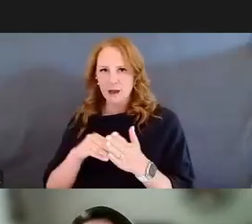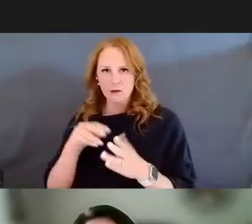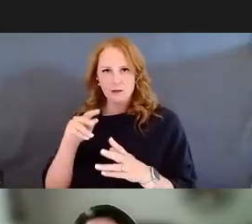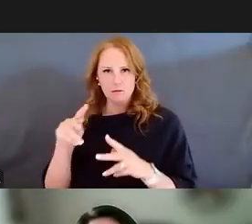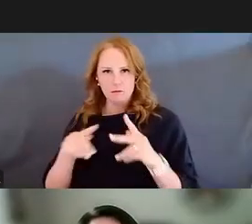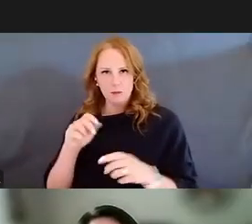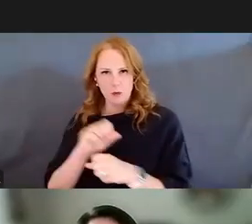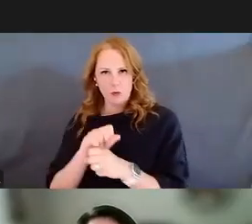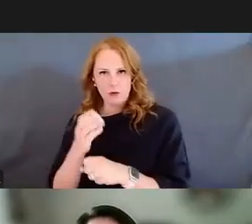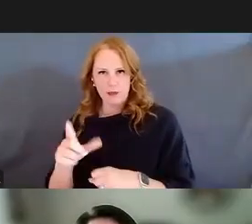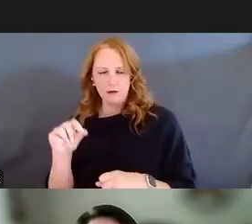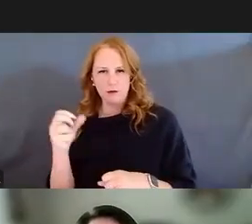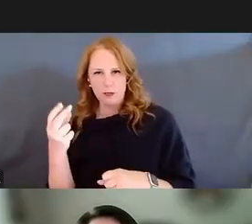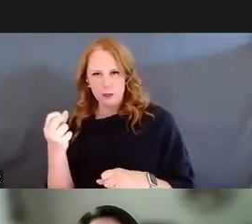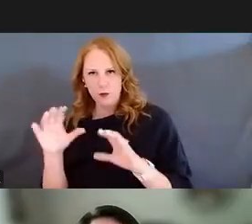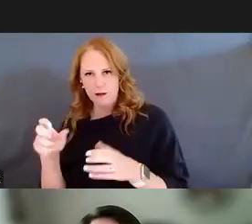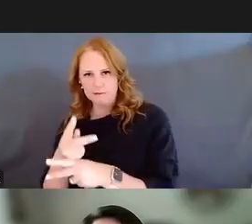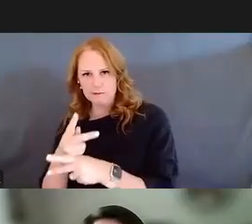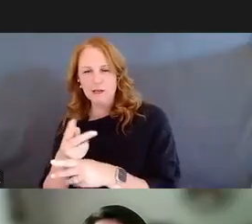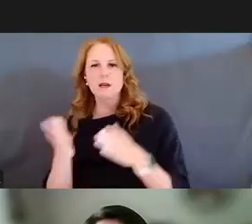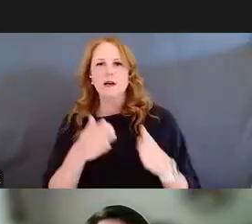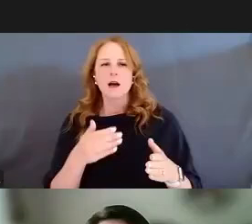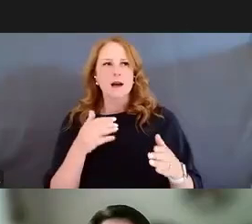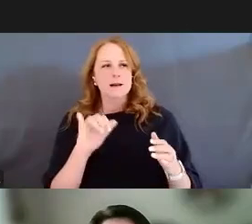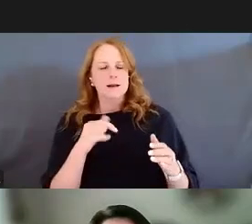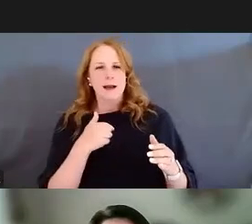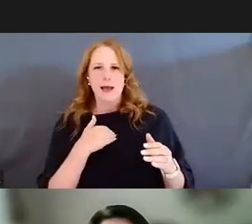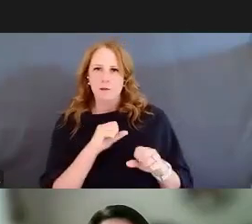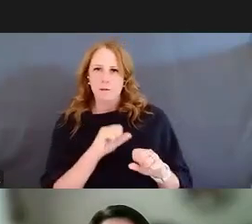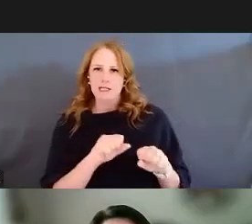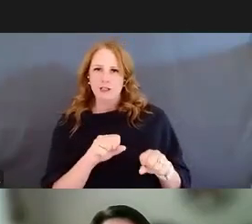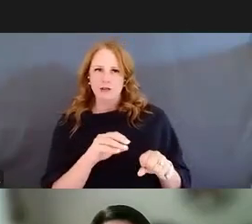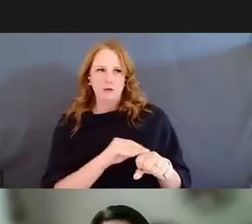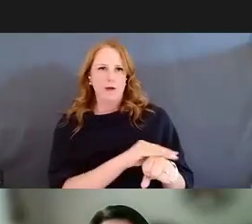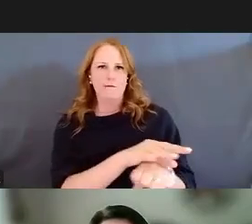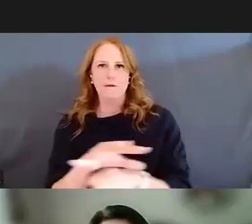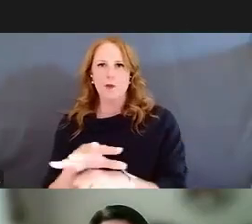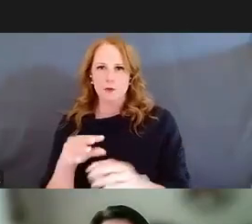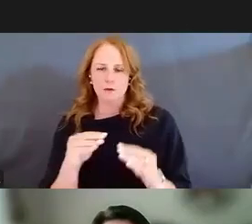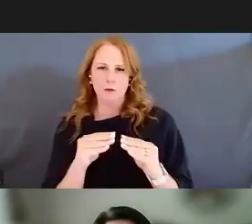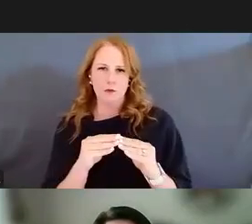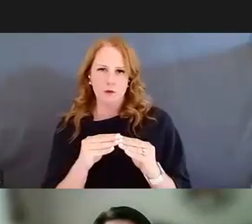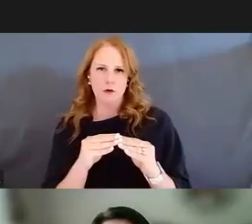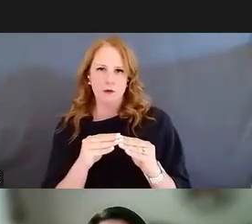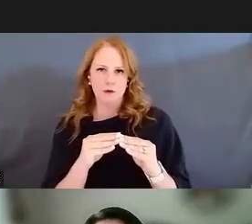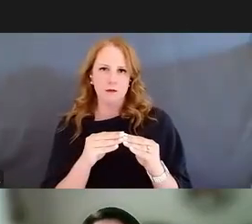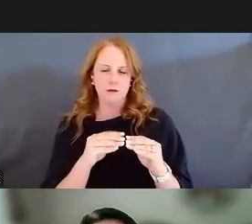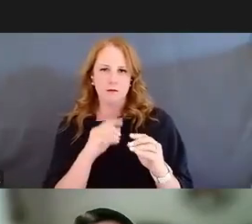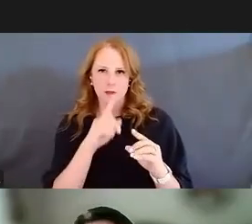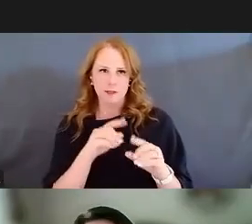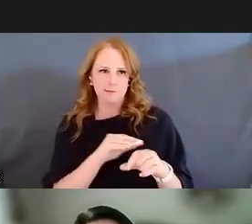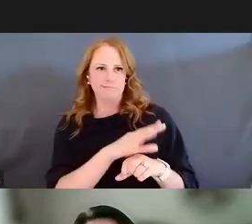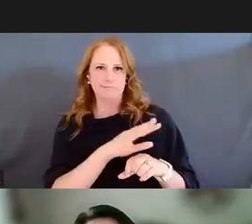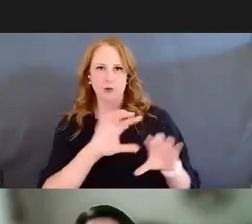also had this potential to influence much broadly in a and have global impact. So really that was